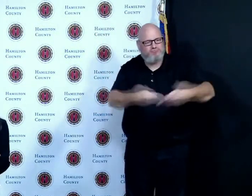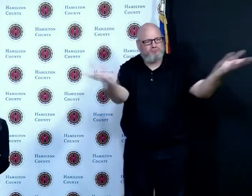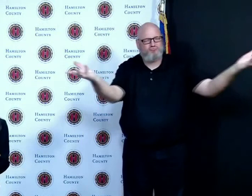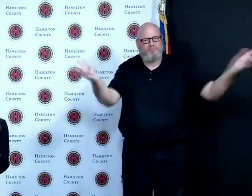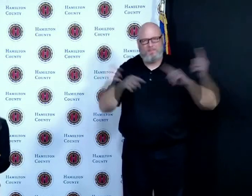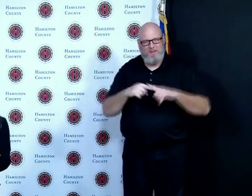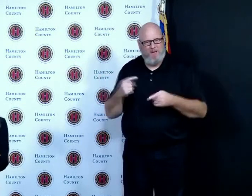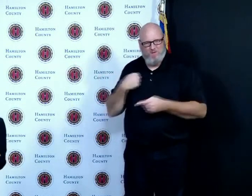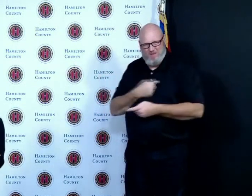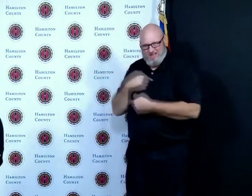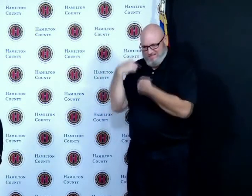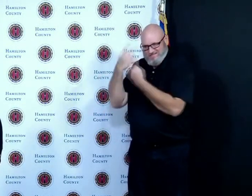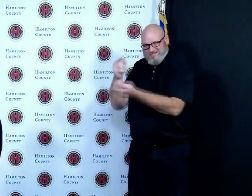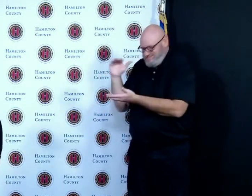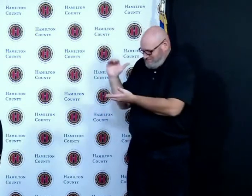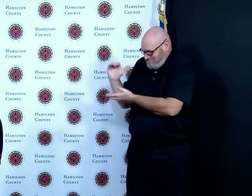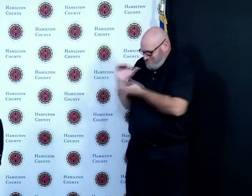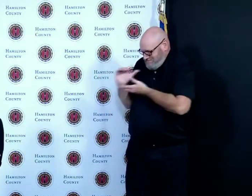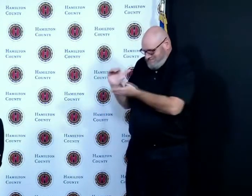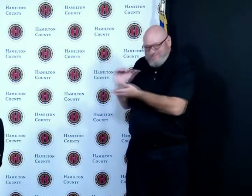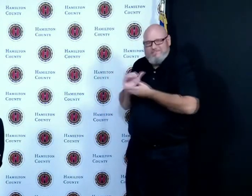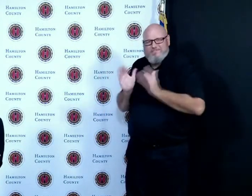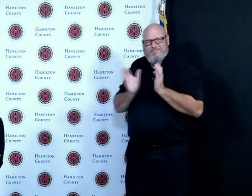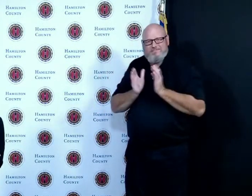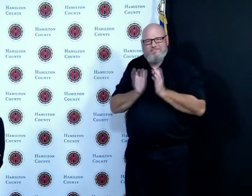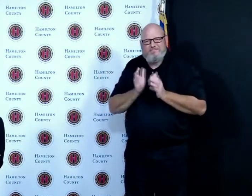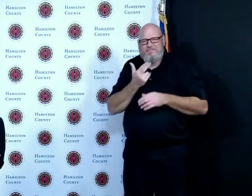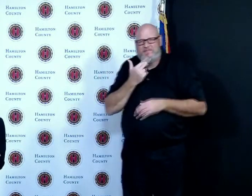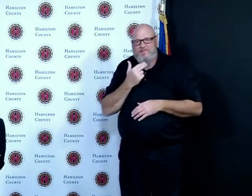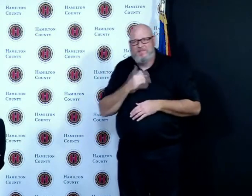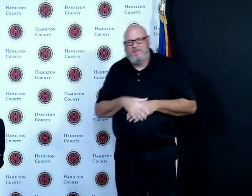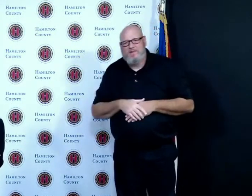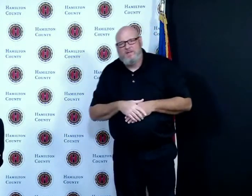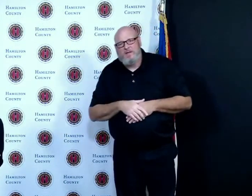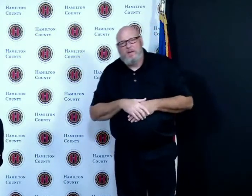was getting all the doses whether it's city Public Health or county Public Health we'd have a common